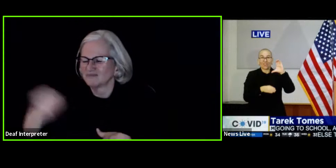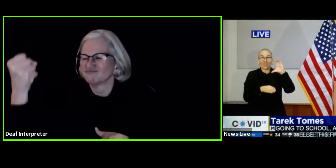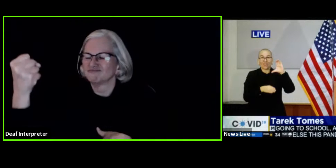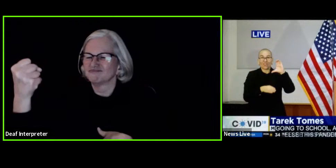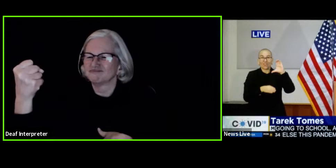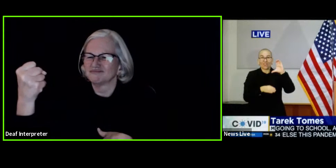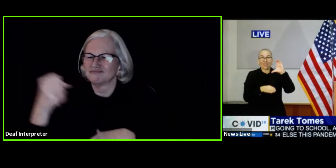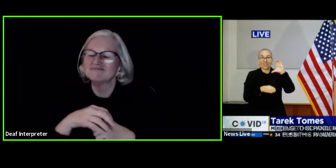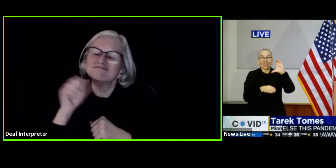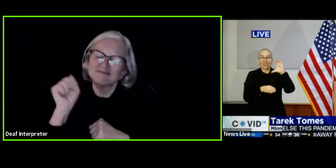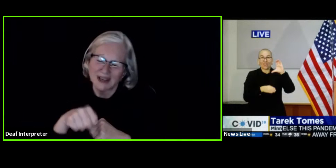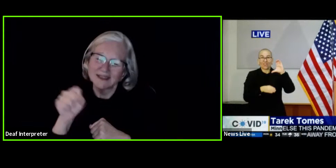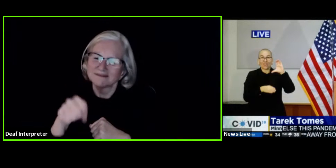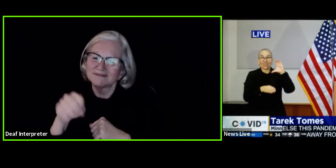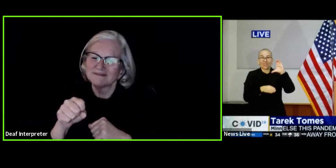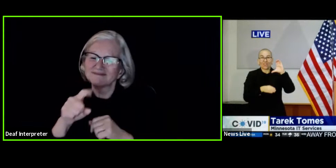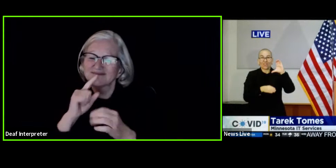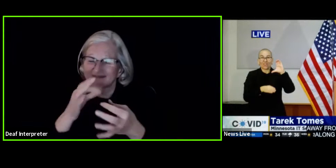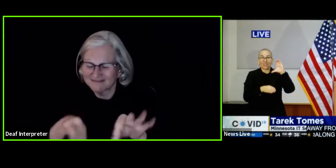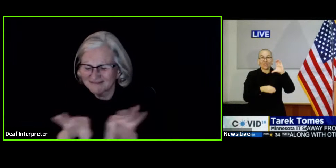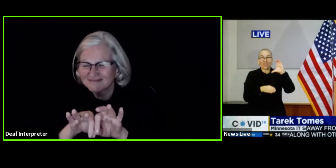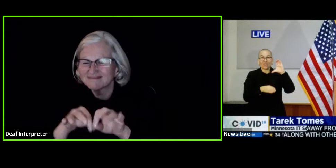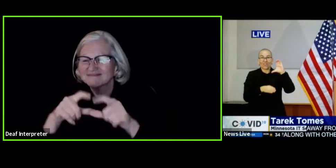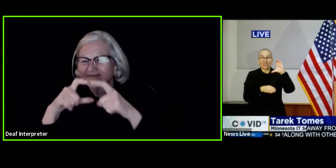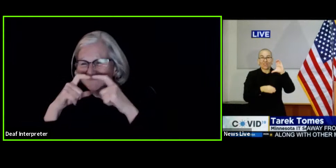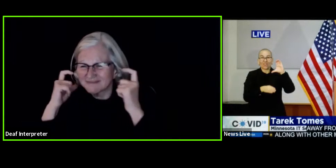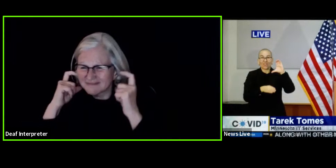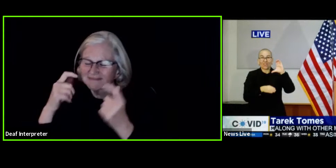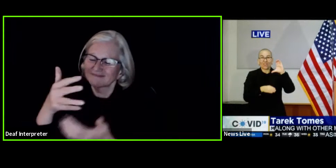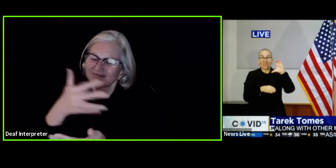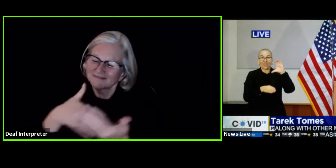DISTANCING, AND TESTING, IF WE DECIDE TO ADOPT THIS APP